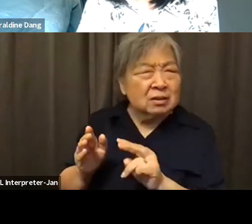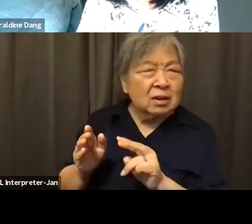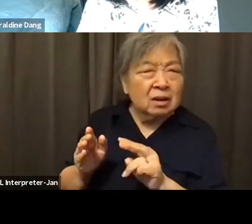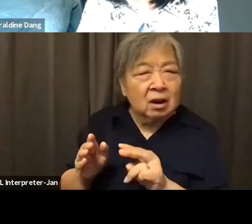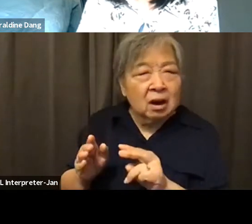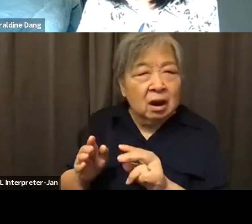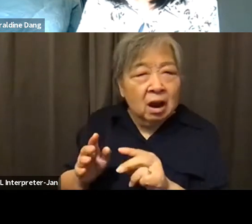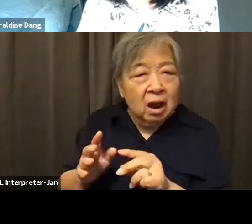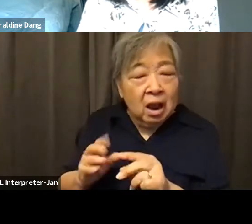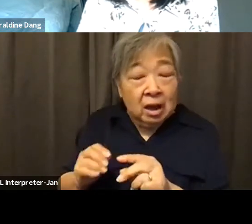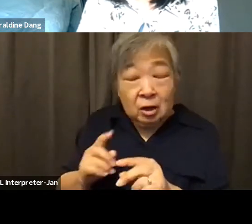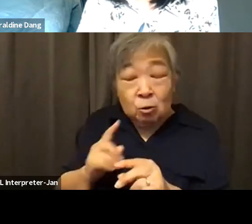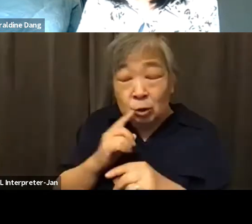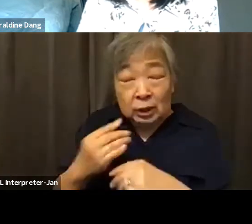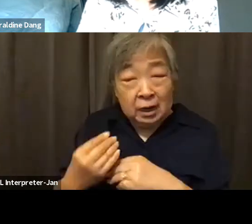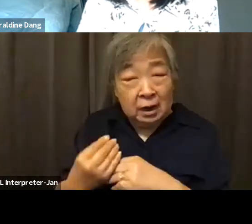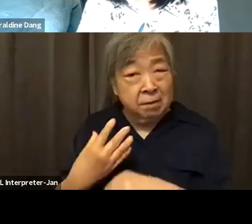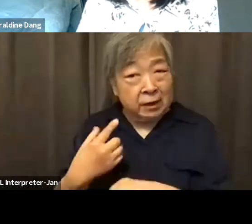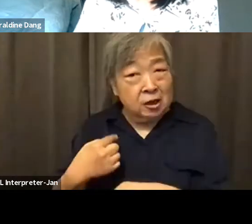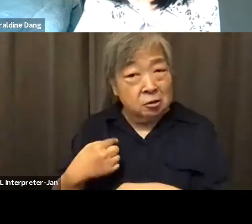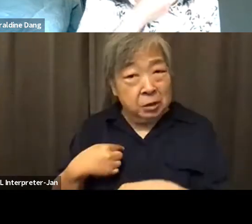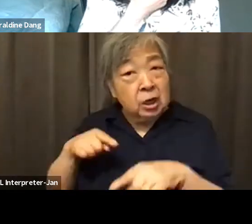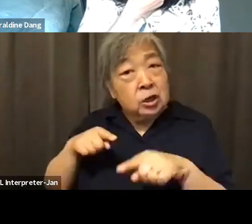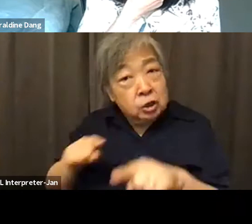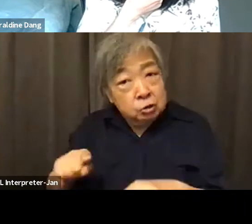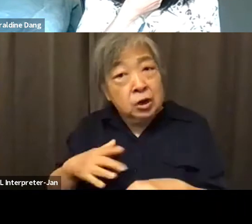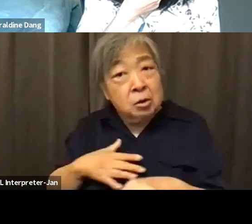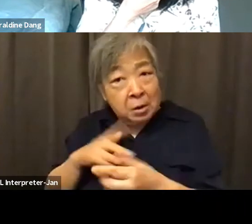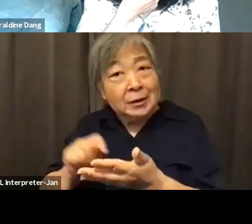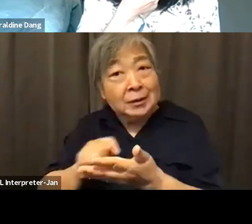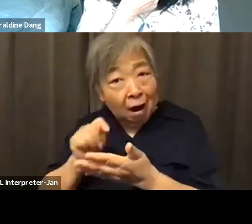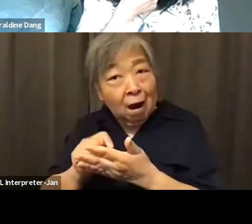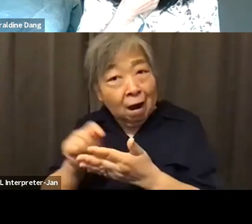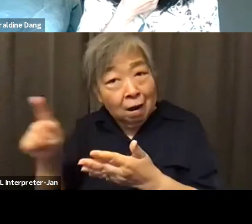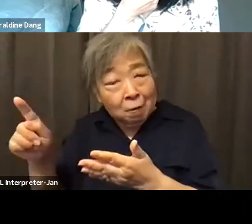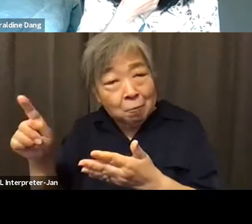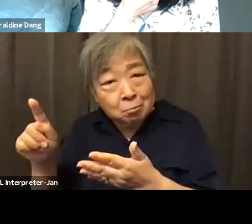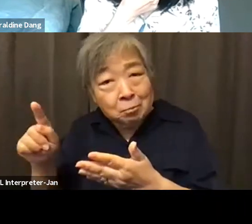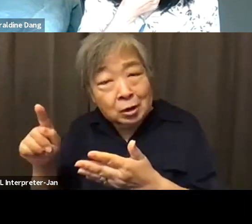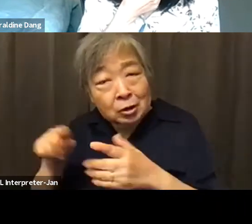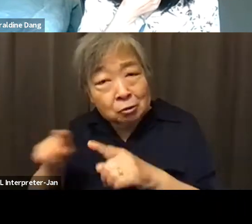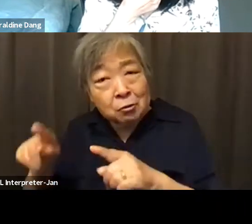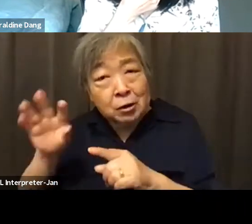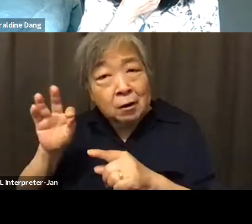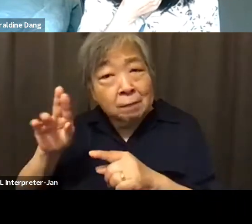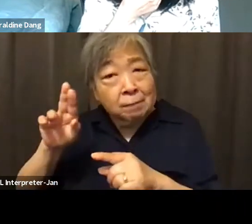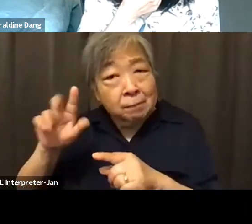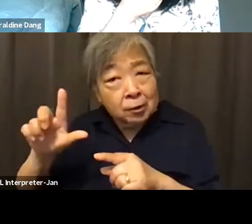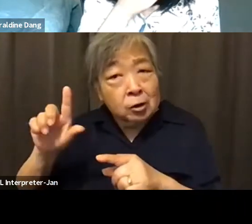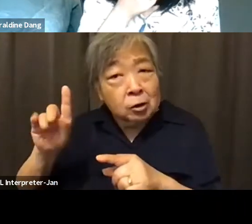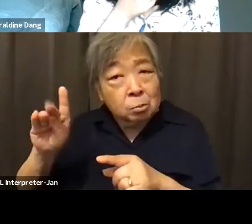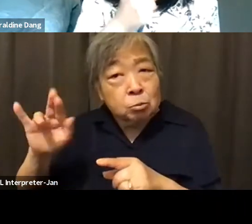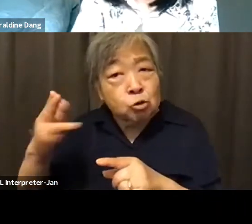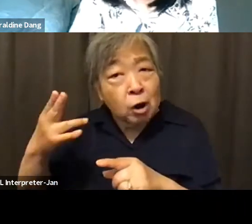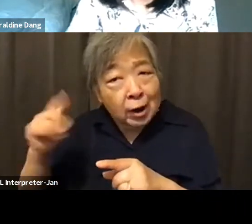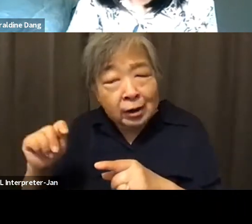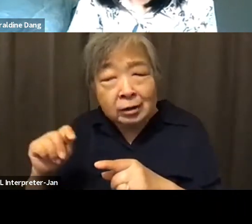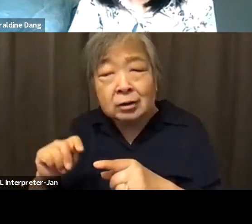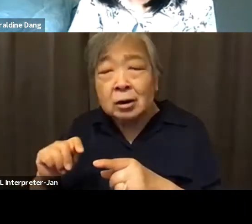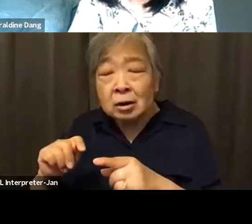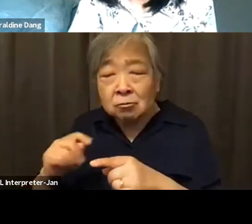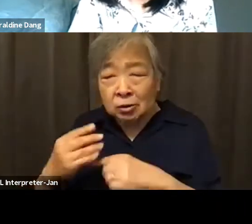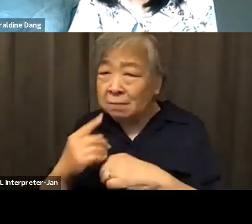toll during my time during my Fulbright but among other things, but, yeah, sorry, did